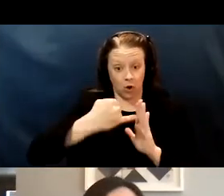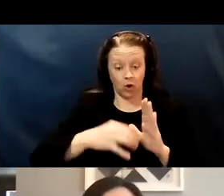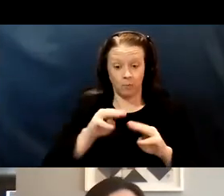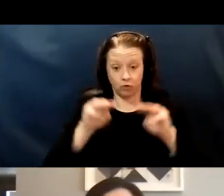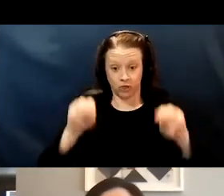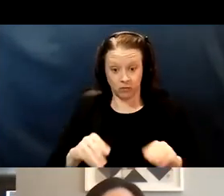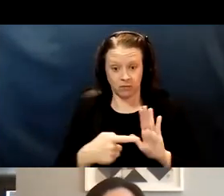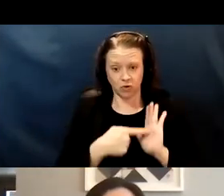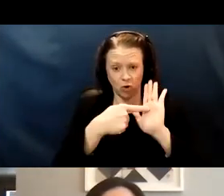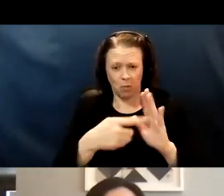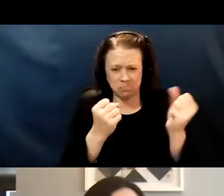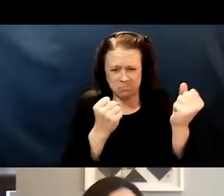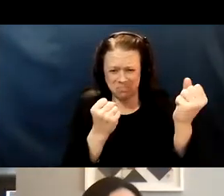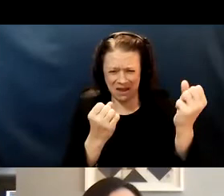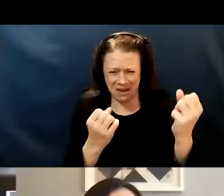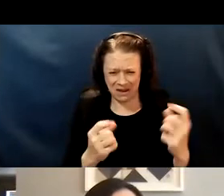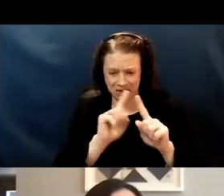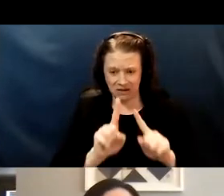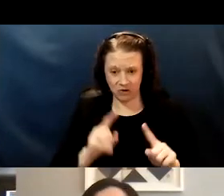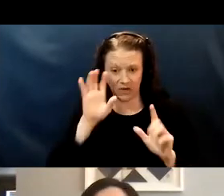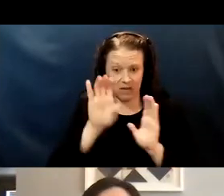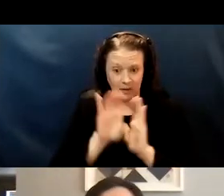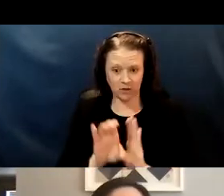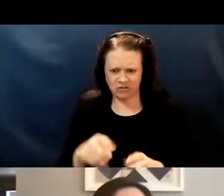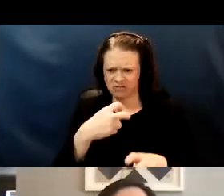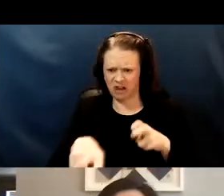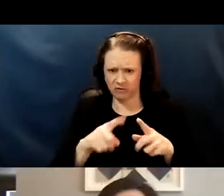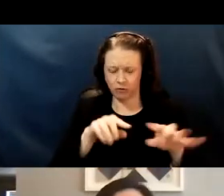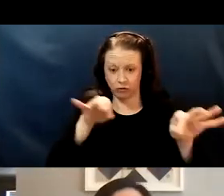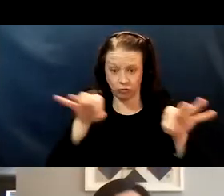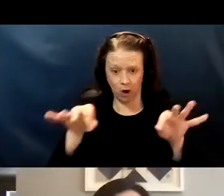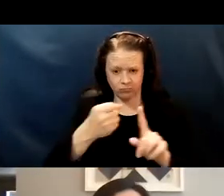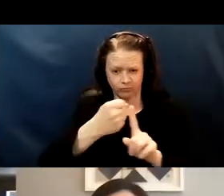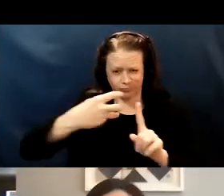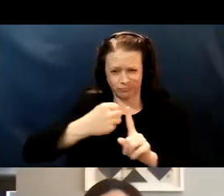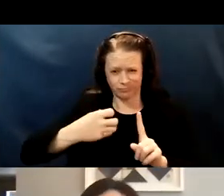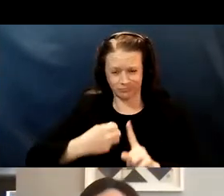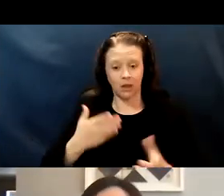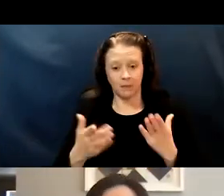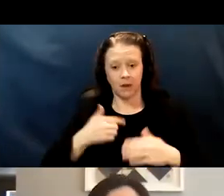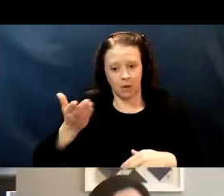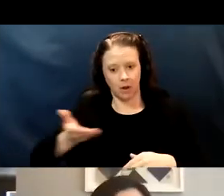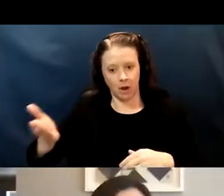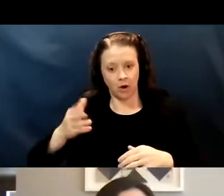images that would be really hard to describe in great detail, then maybe I would want to hire an audio describer for that event, for